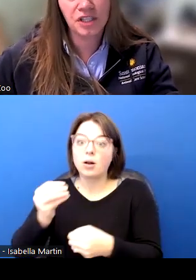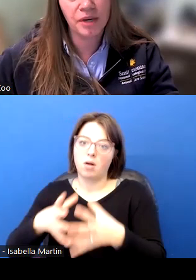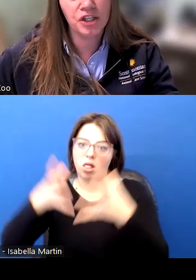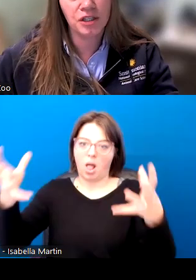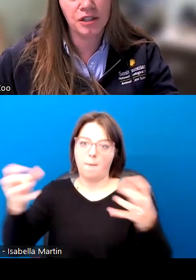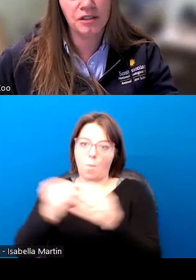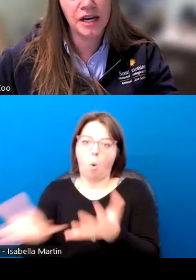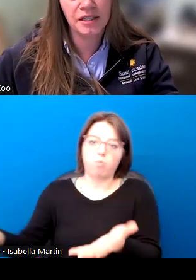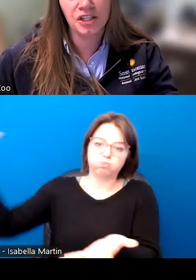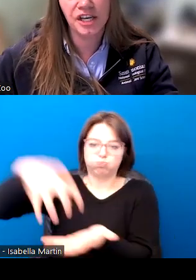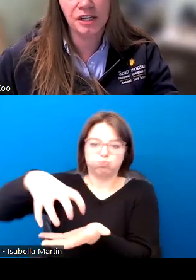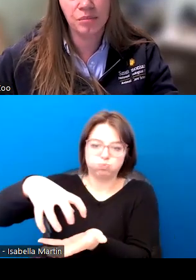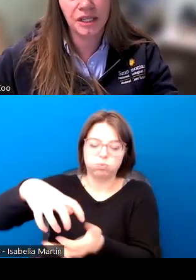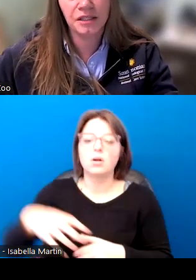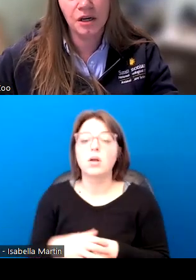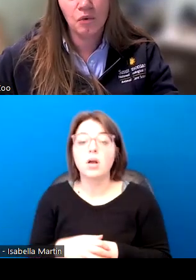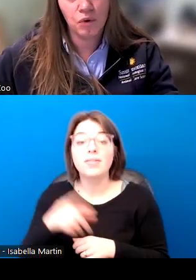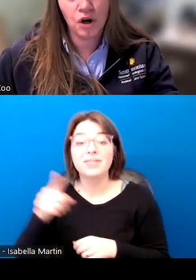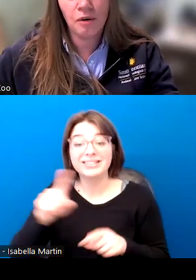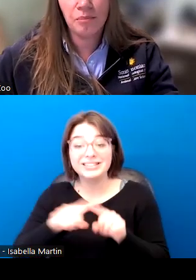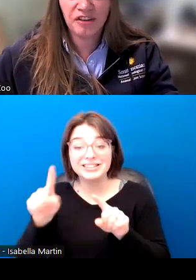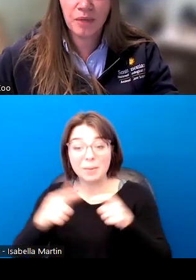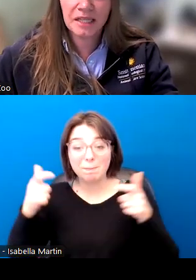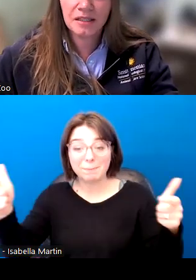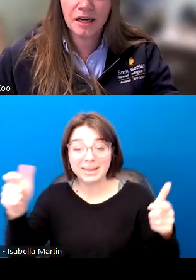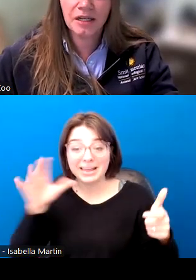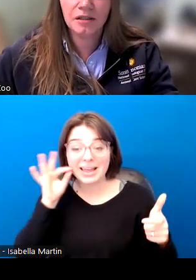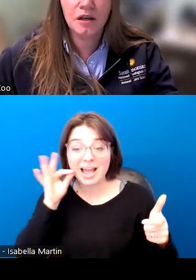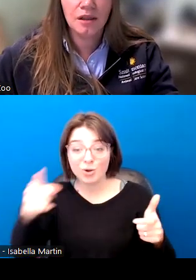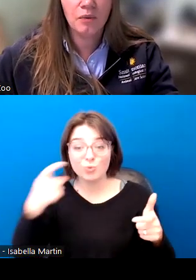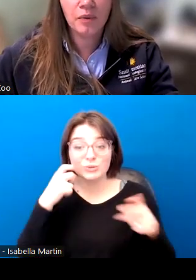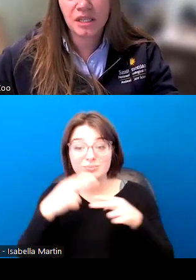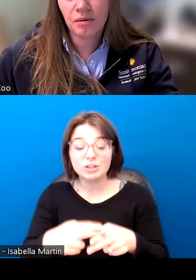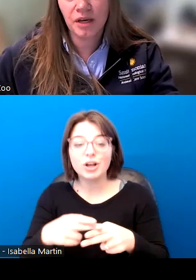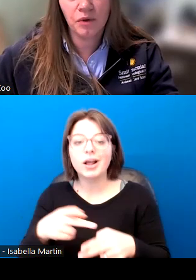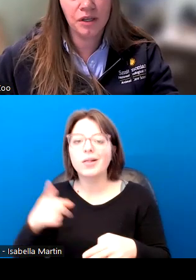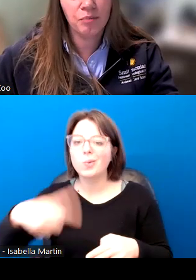just mentioned their diet is actually a complete raw beef based diet that we would supplement with